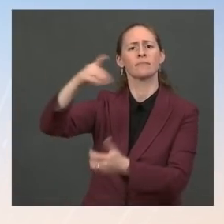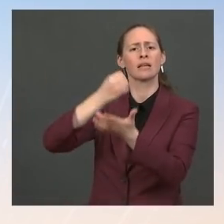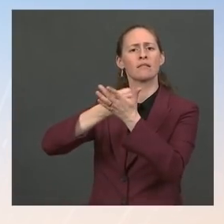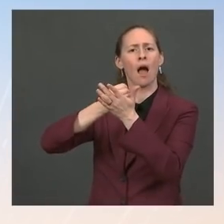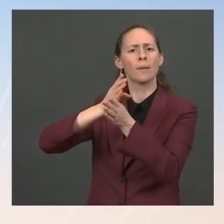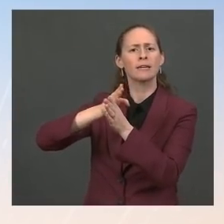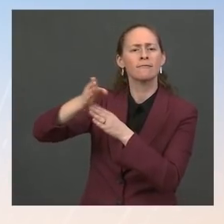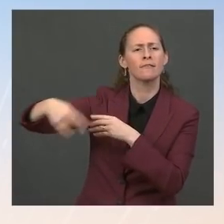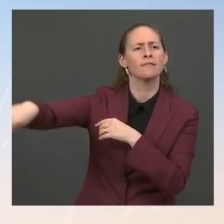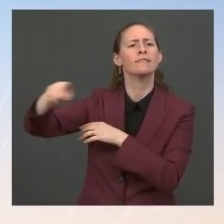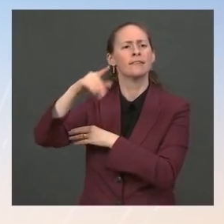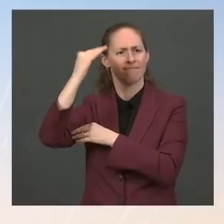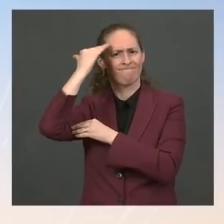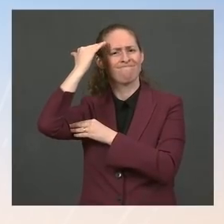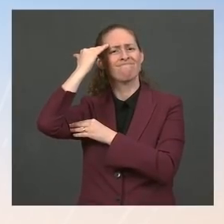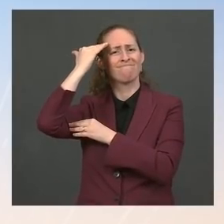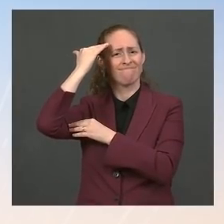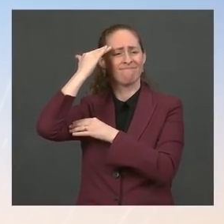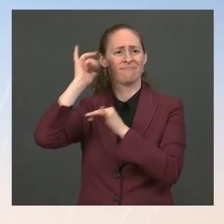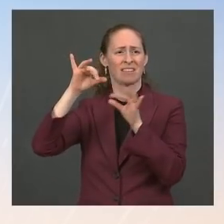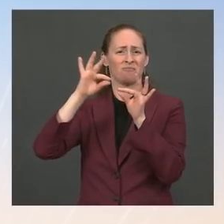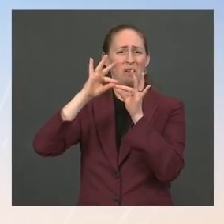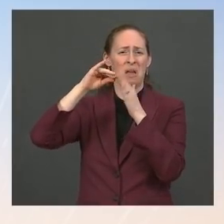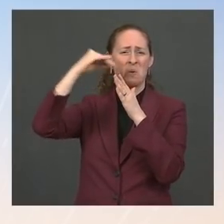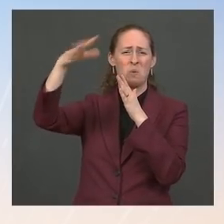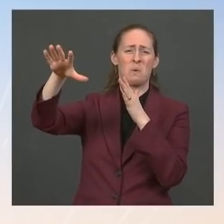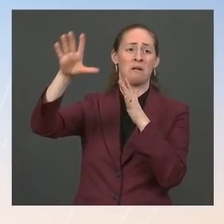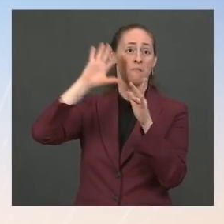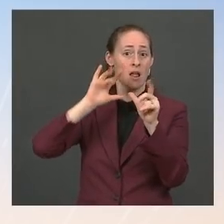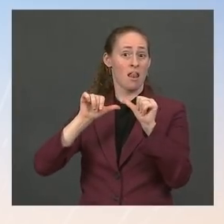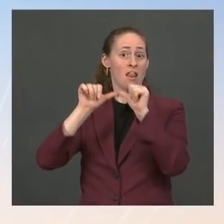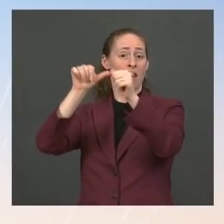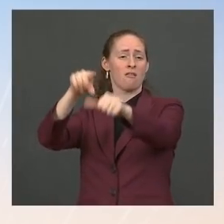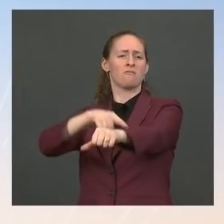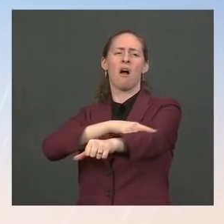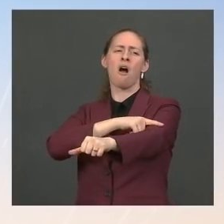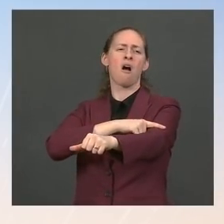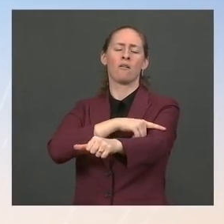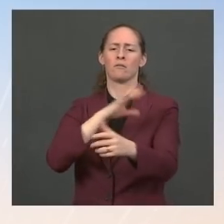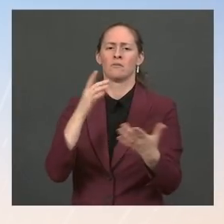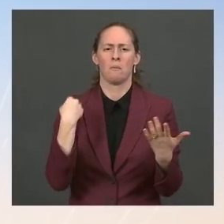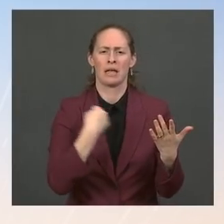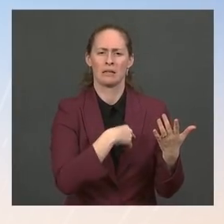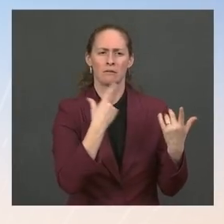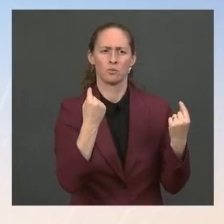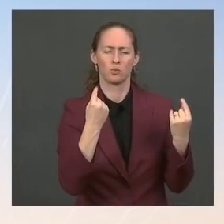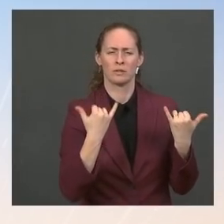is by continuing to push this agenda forward -- pass the agenda -- because it will help spur economic growth,